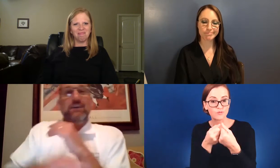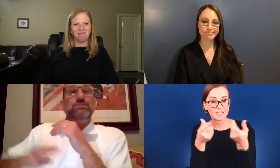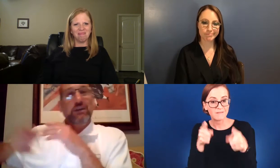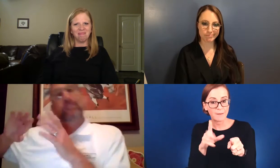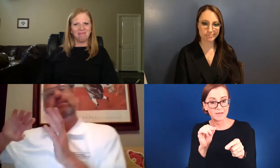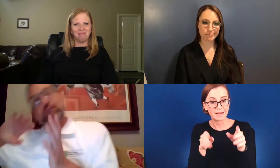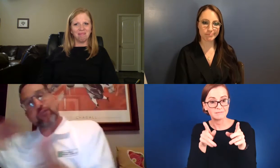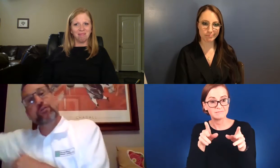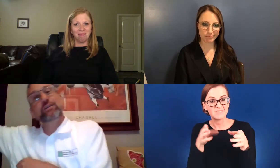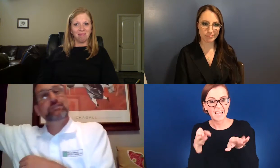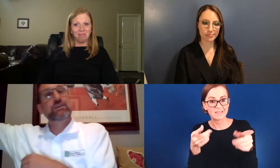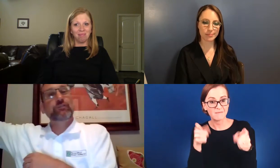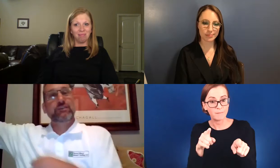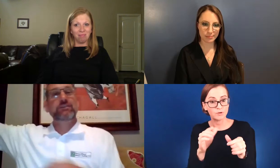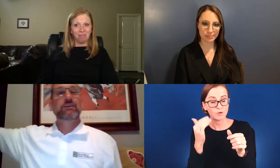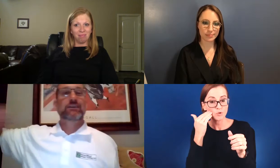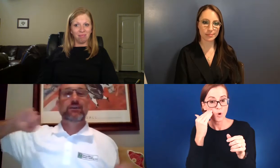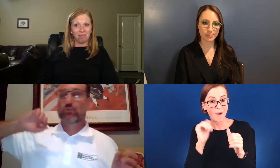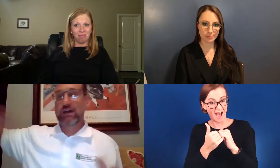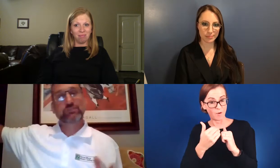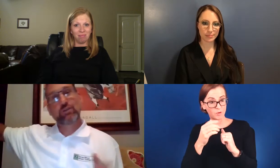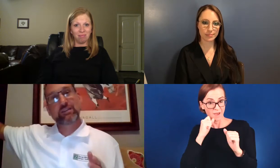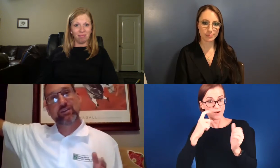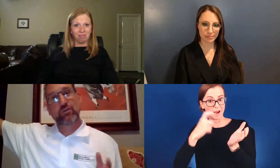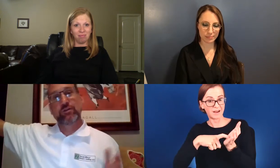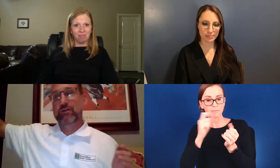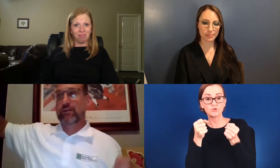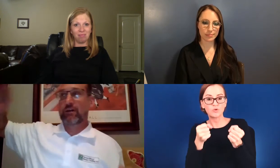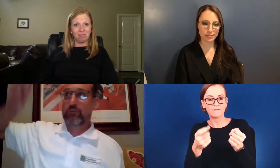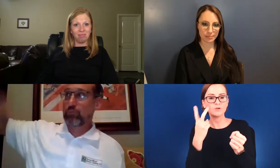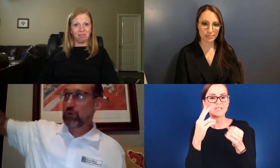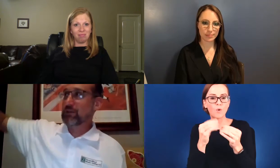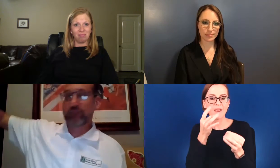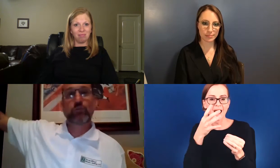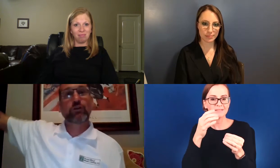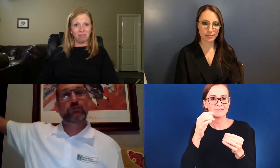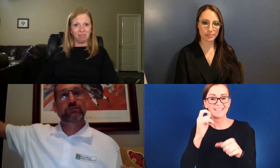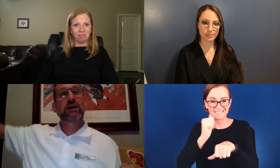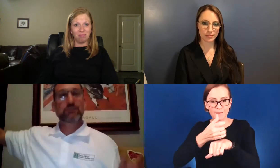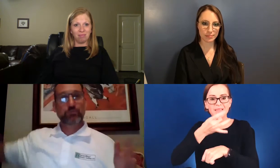As you get further into Chelsea, you pass Greystone, pretty much every one of those lights